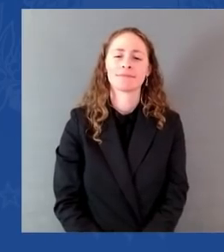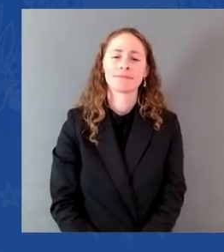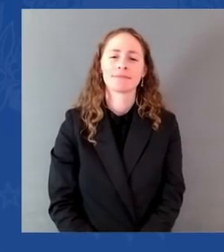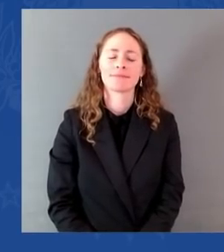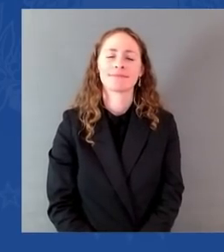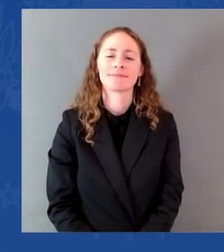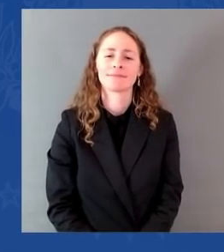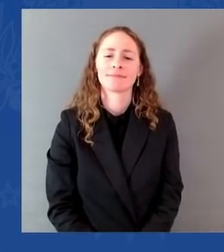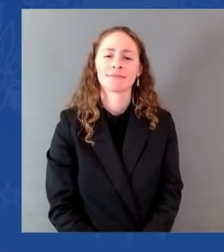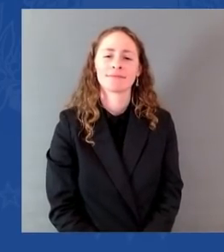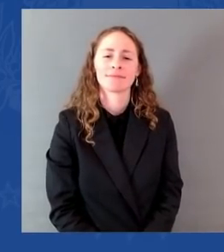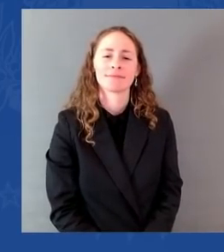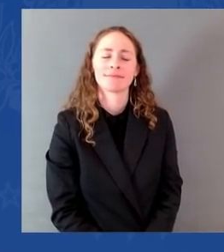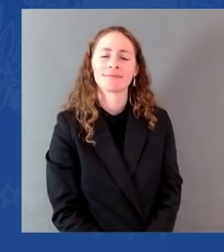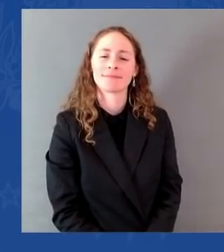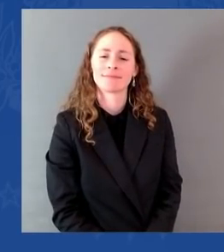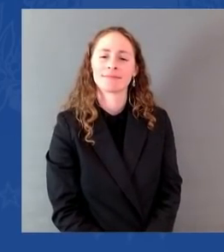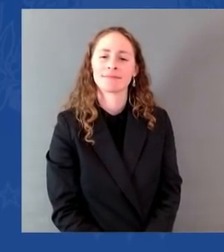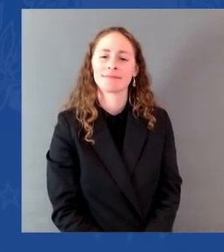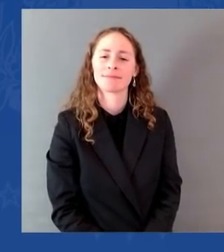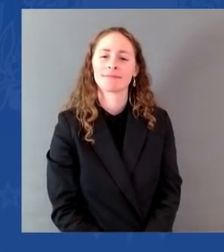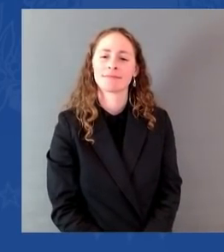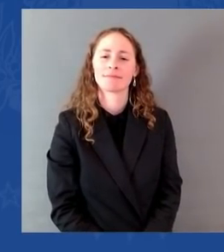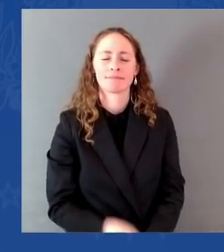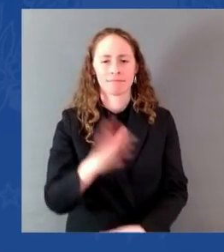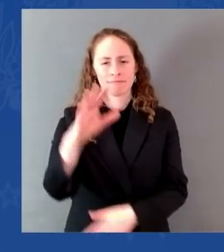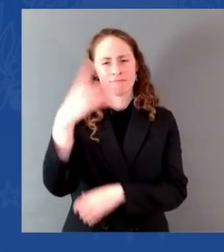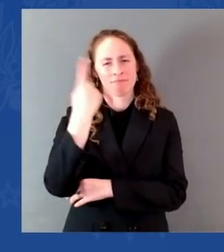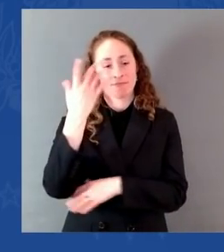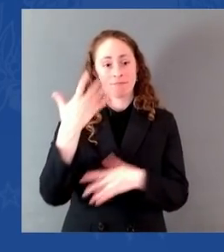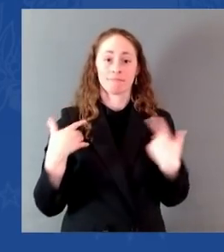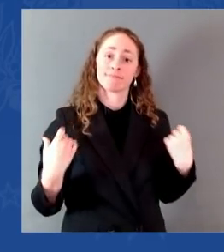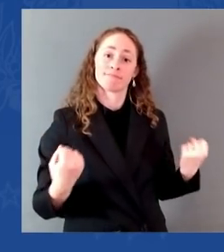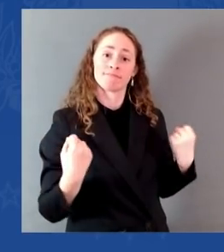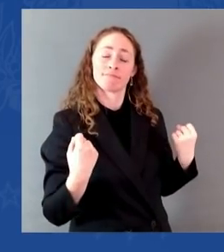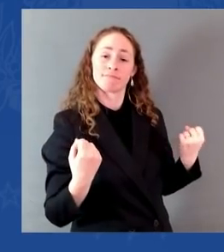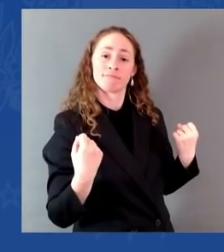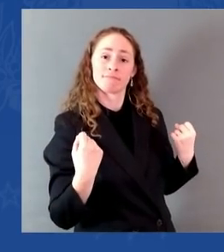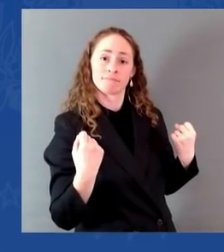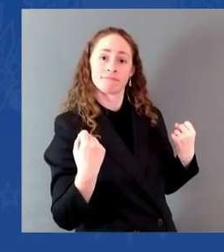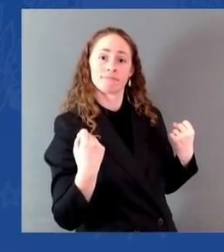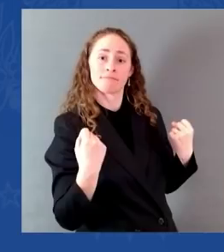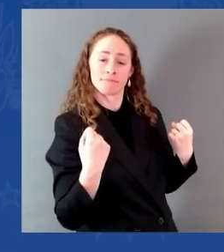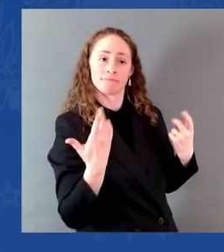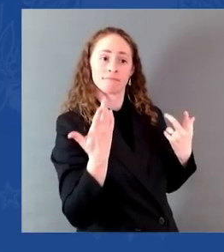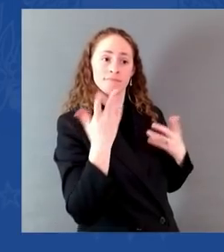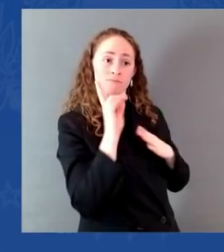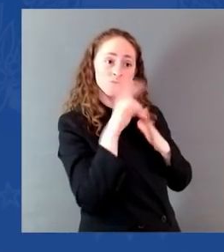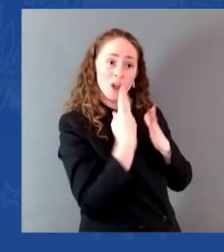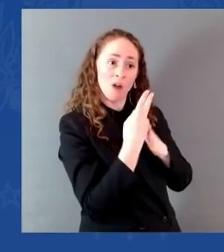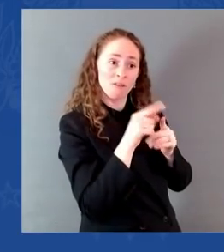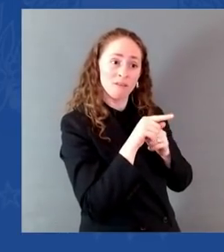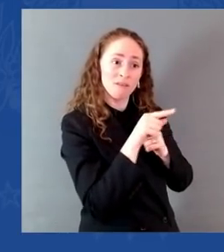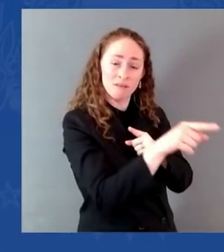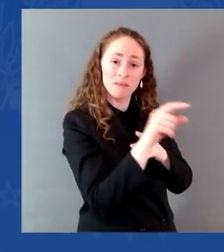No reason. All the data shows that if you can get from point A to point B at a faster rate